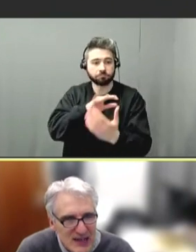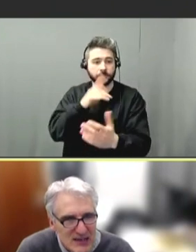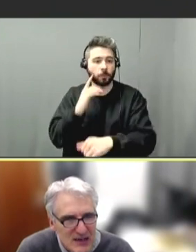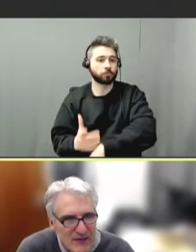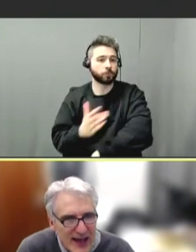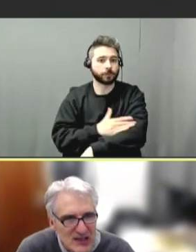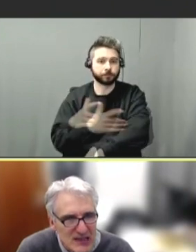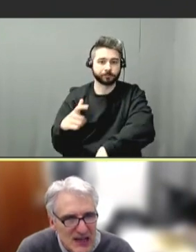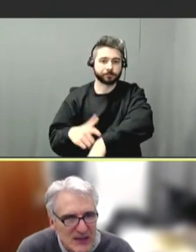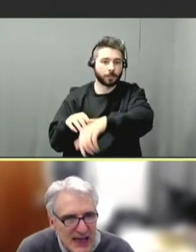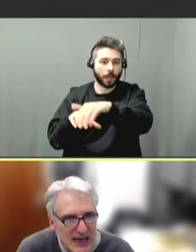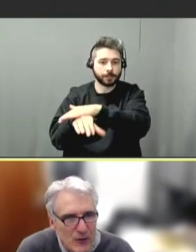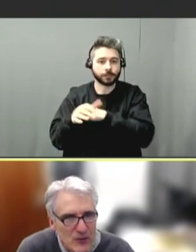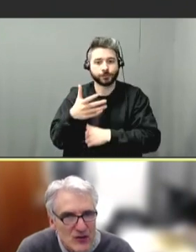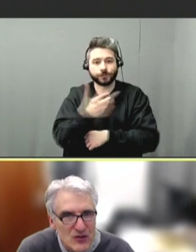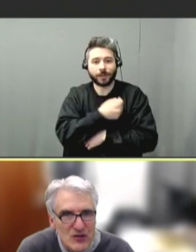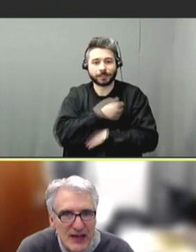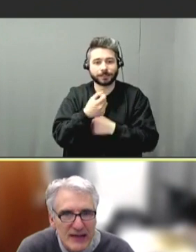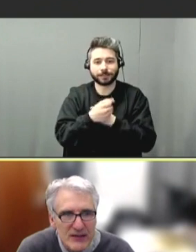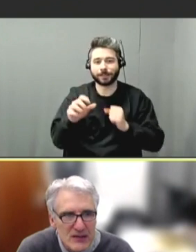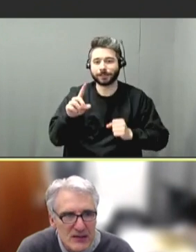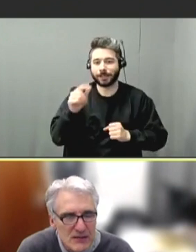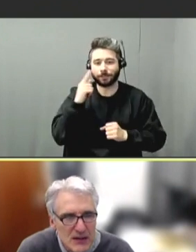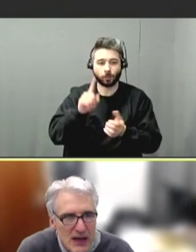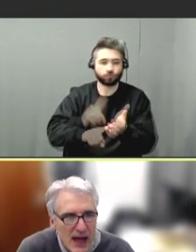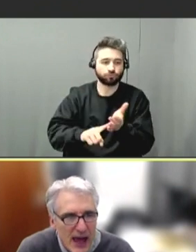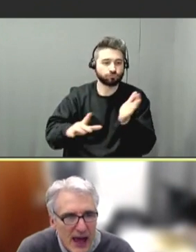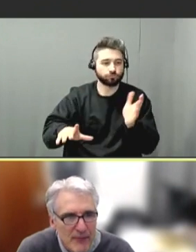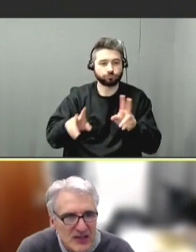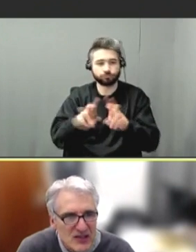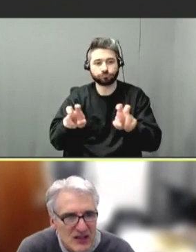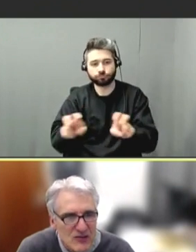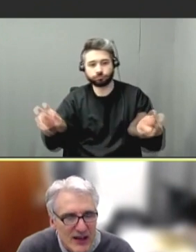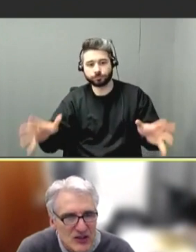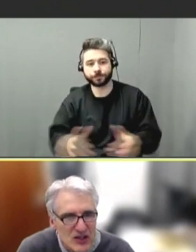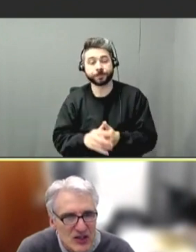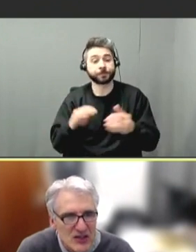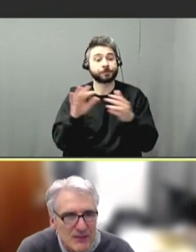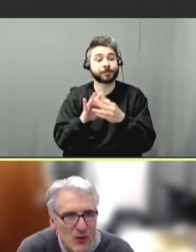access to vaccine safety data for researches and analysts, and messaging strategies to